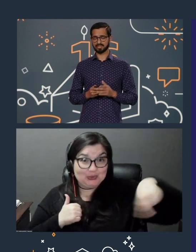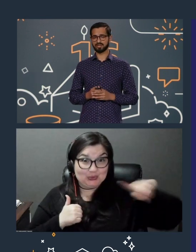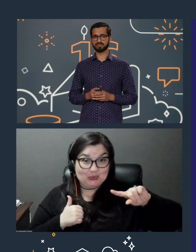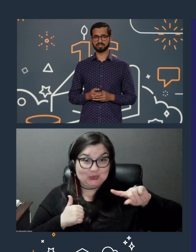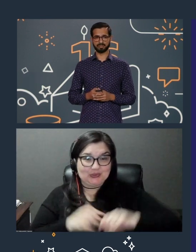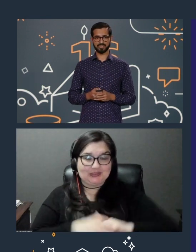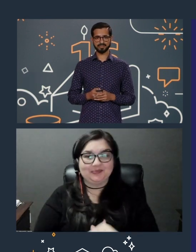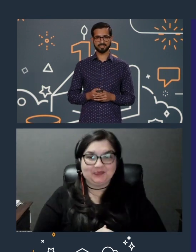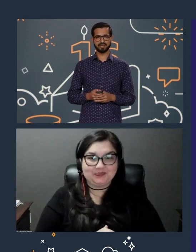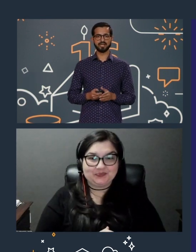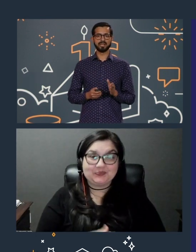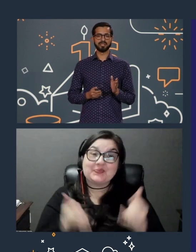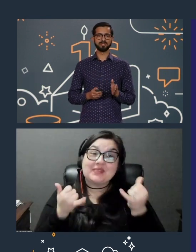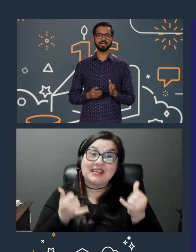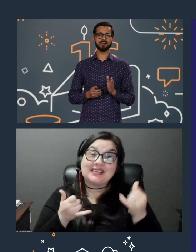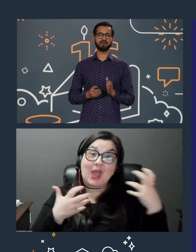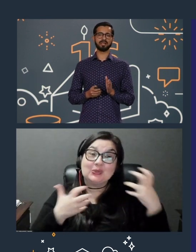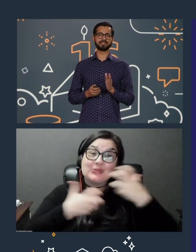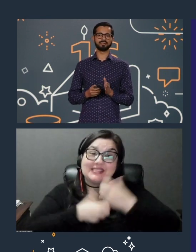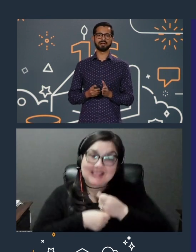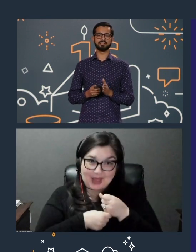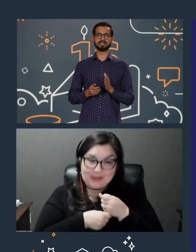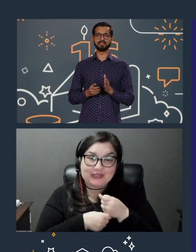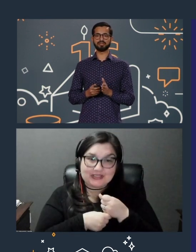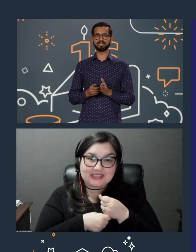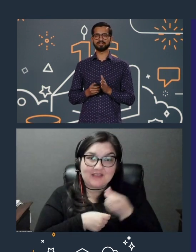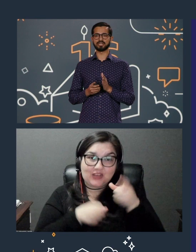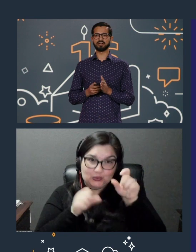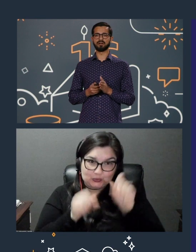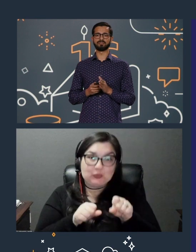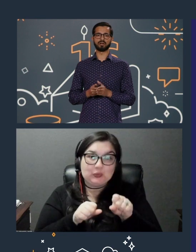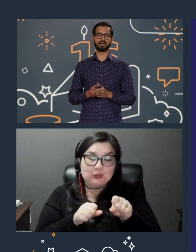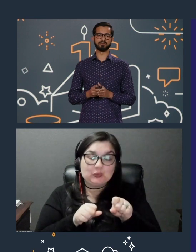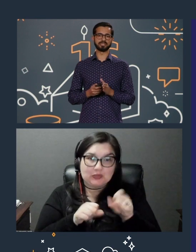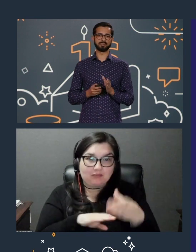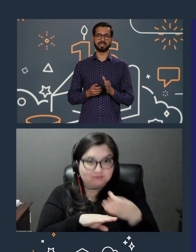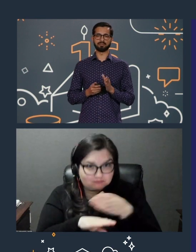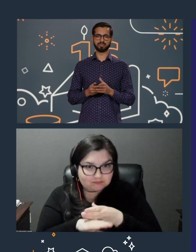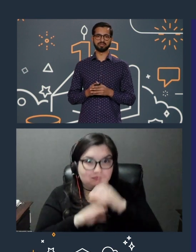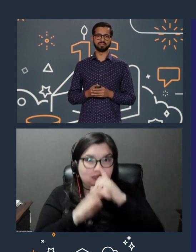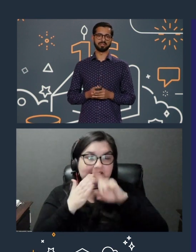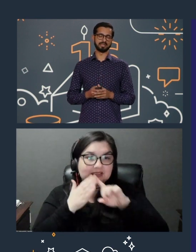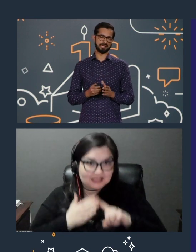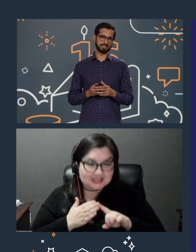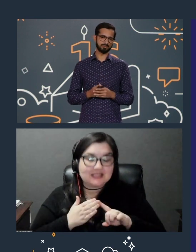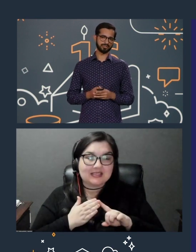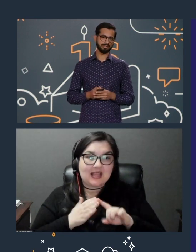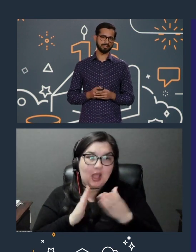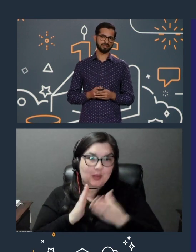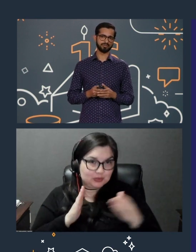Now to summarize, you can now accelerate the integrated checking of your objects by up to 90%,